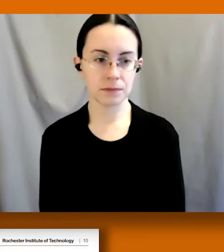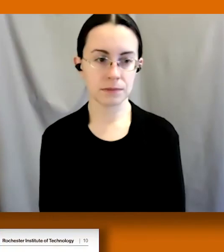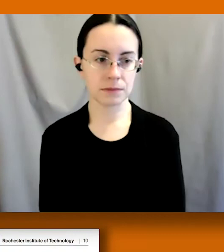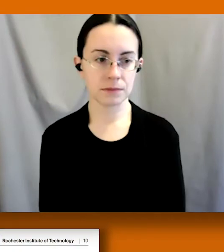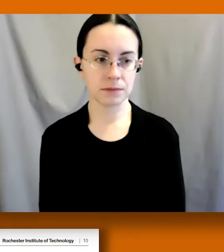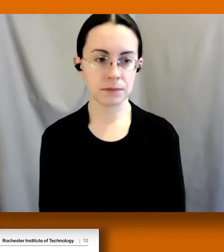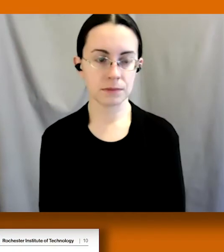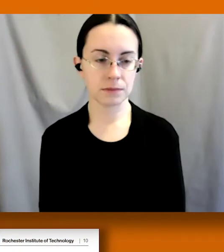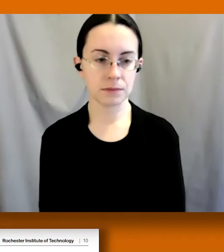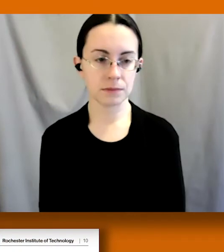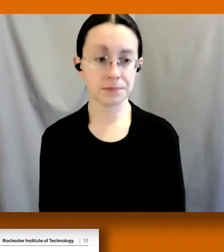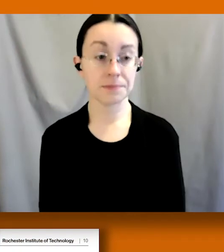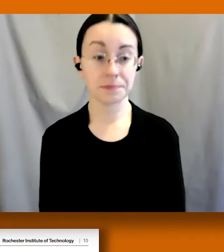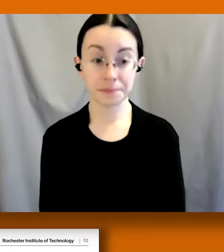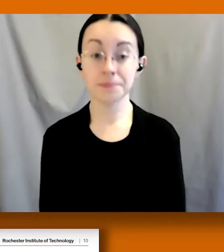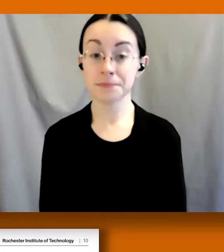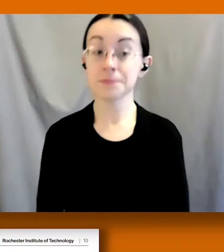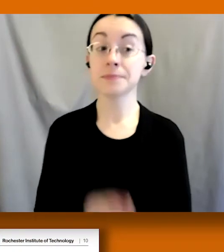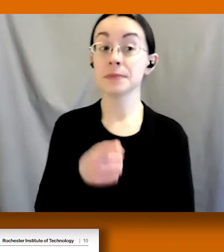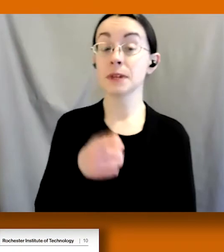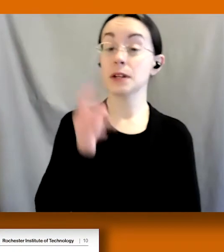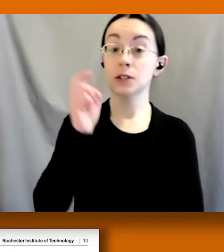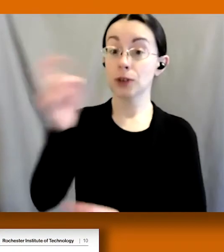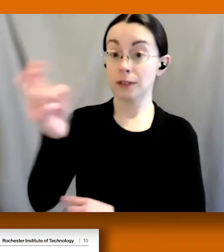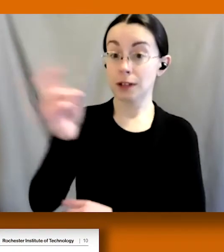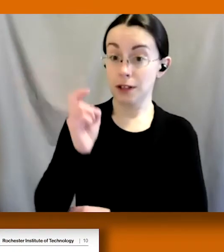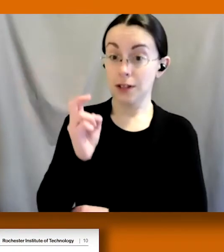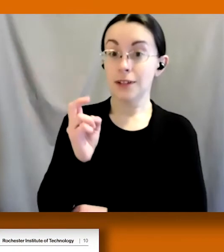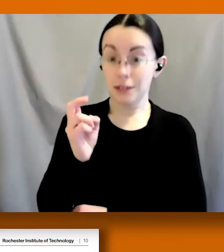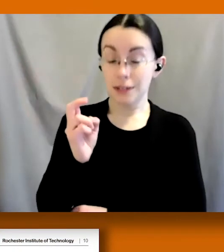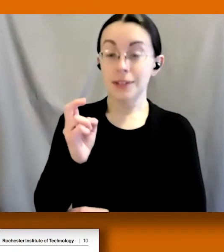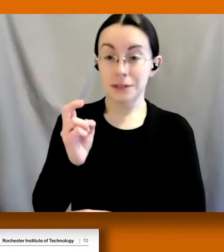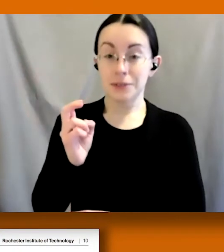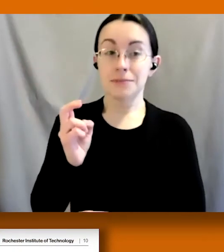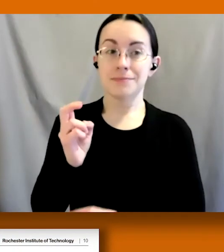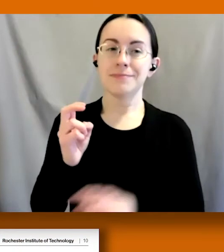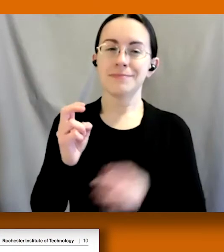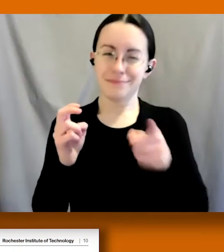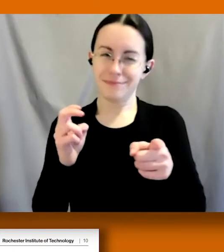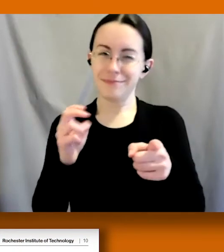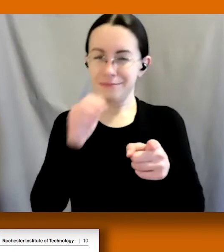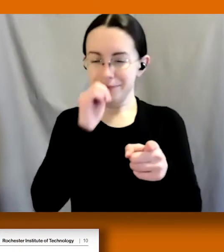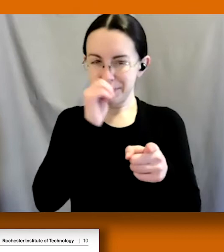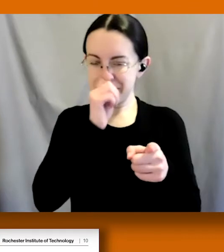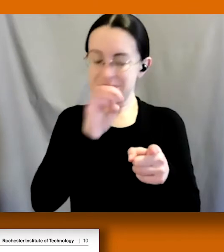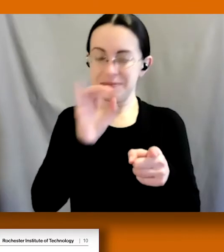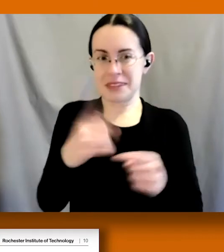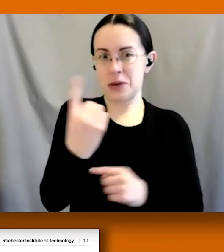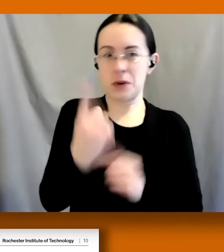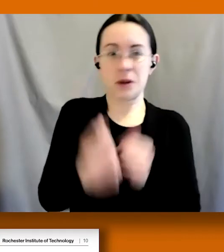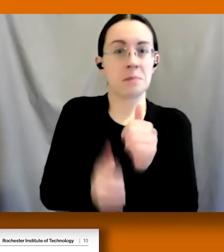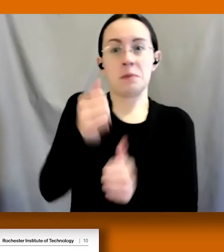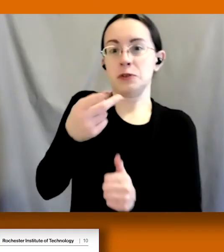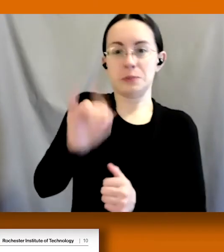All right, so travel. I think this is probably one of the parts most PI's are missing the most right now